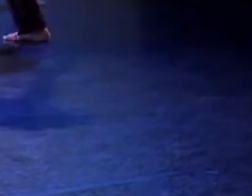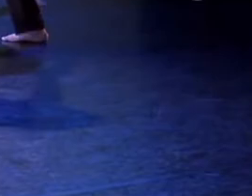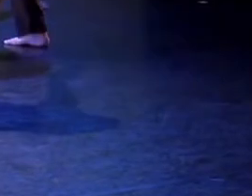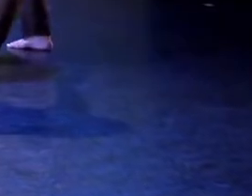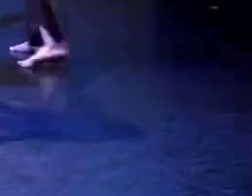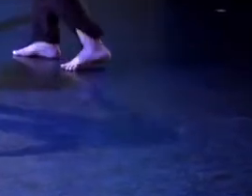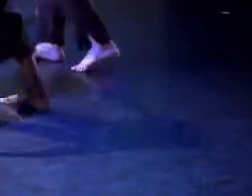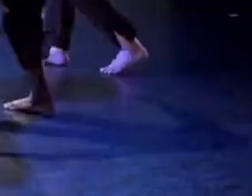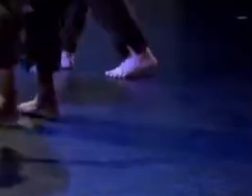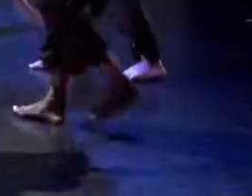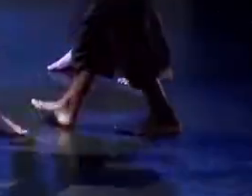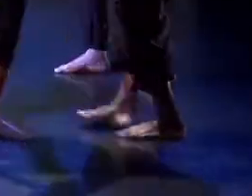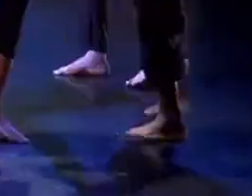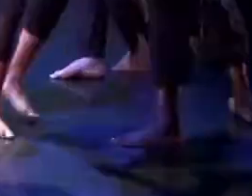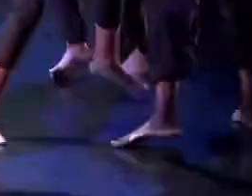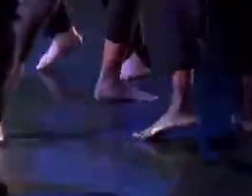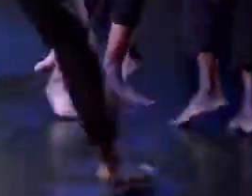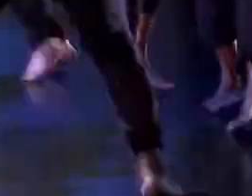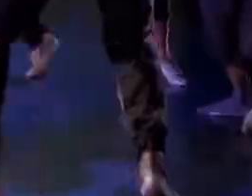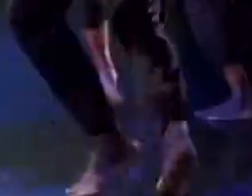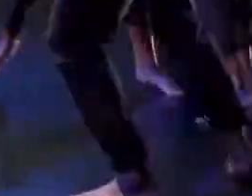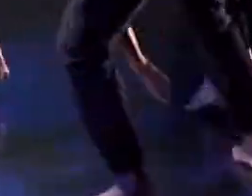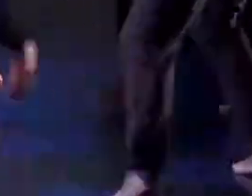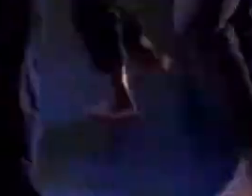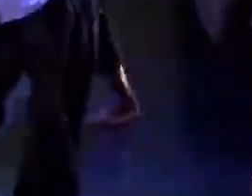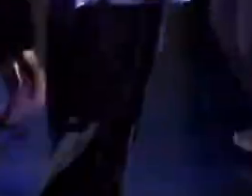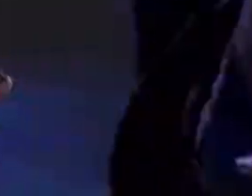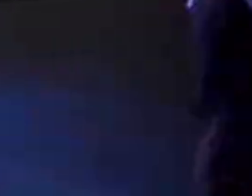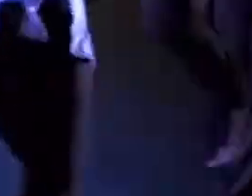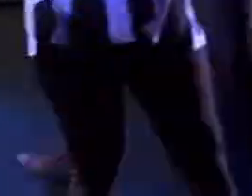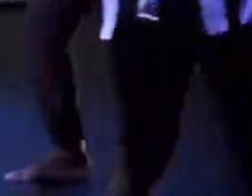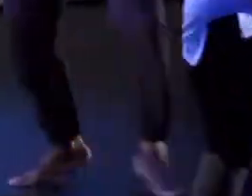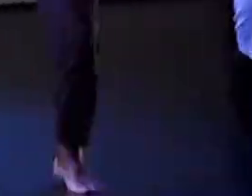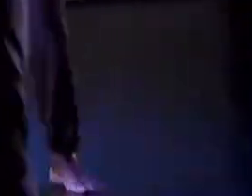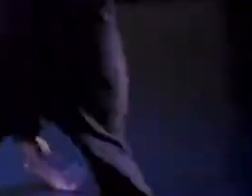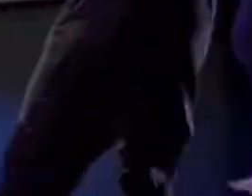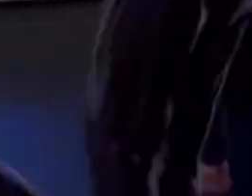You got a right to the tree of life